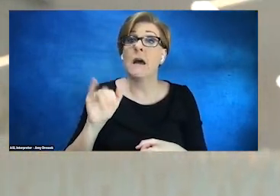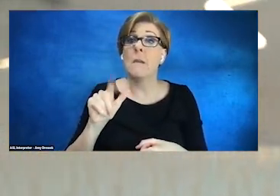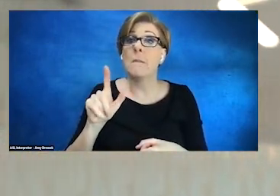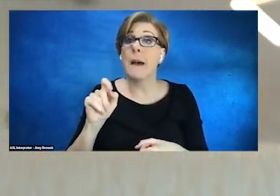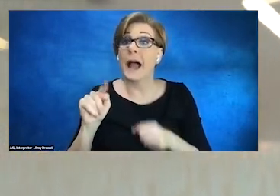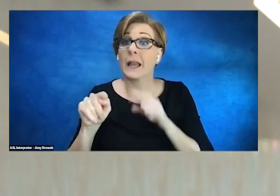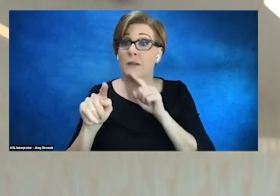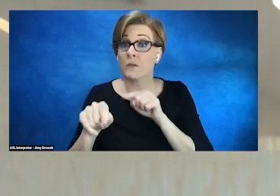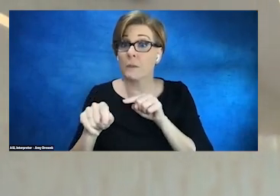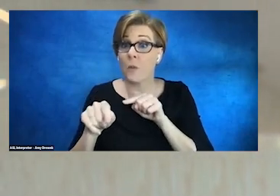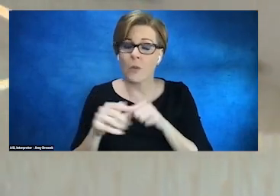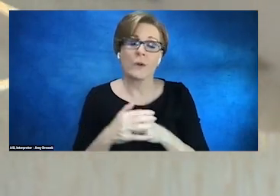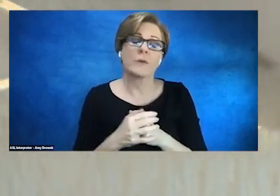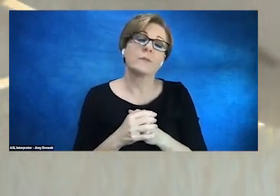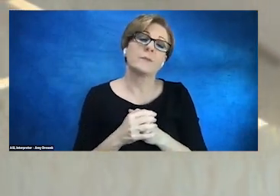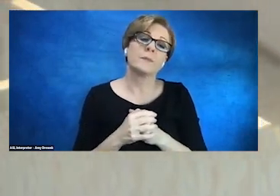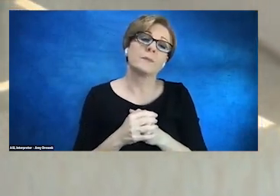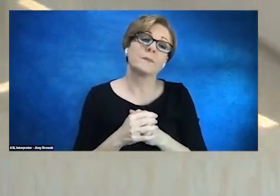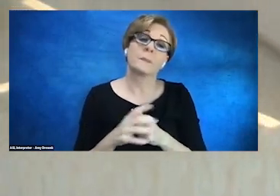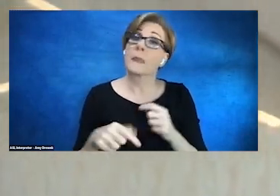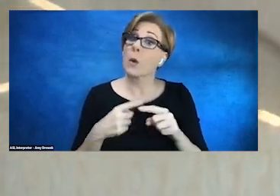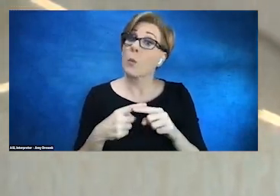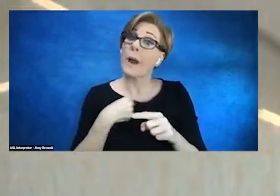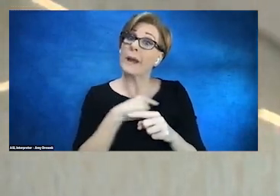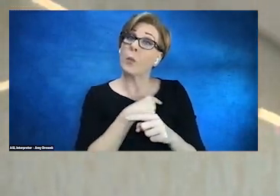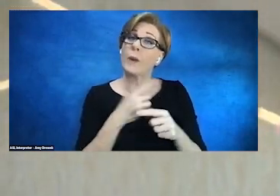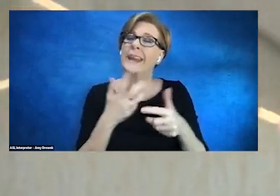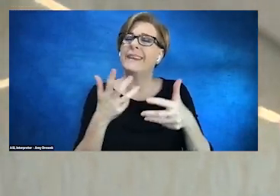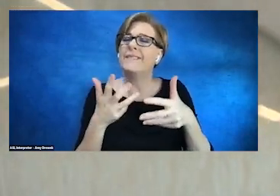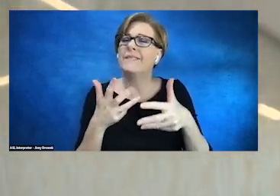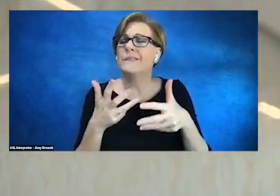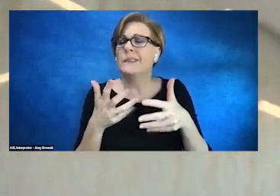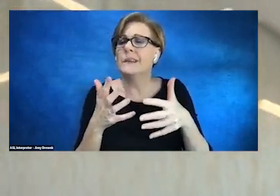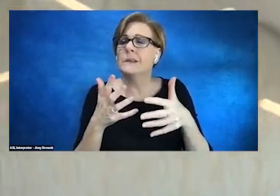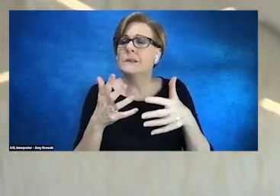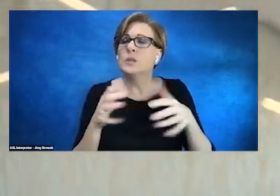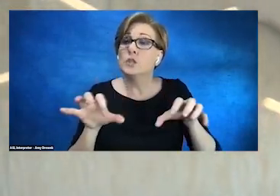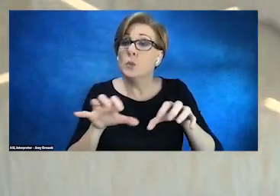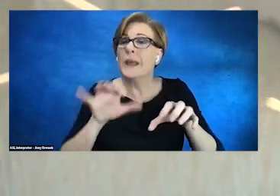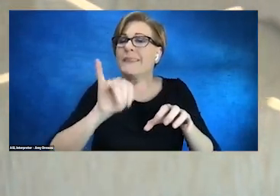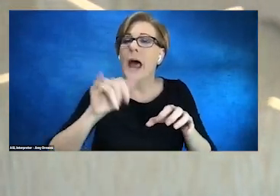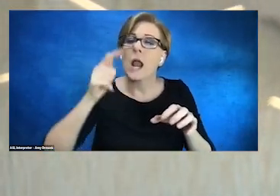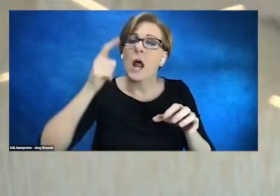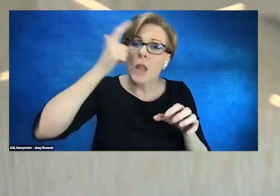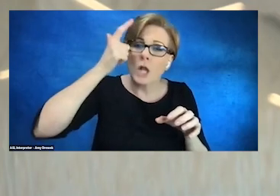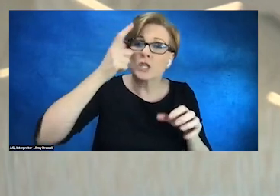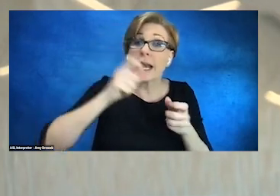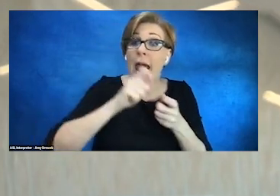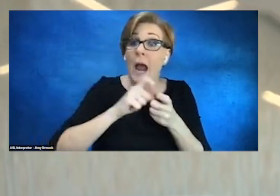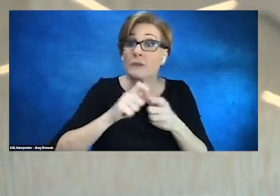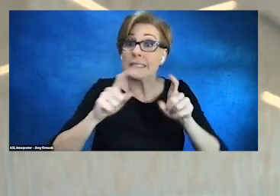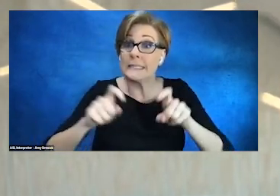they're called this Precinct ballot report when we're completing the logic and accuracy